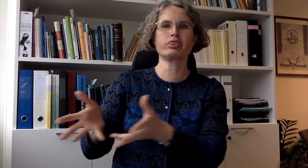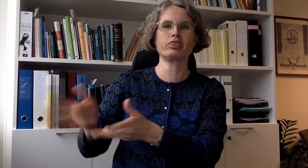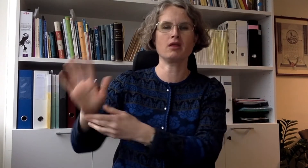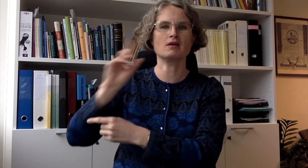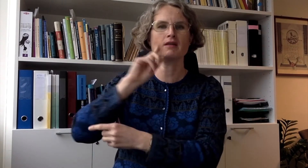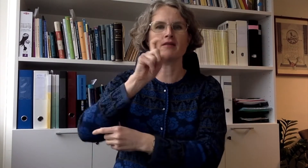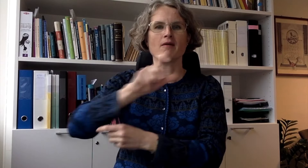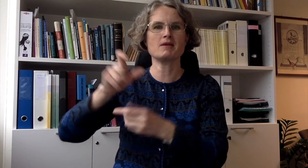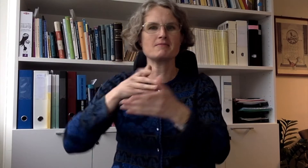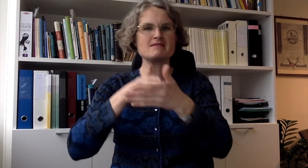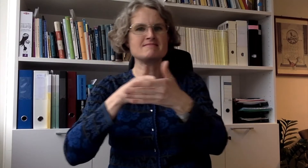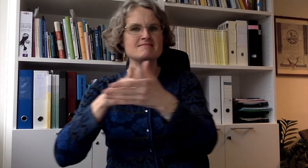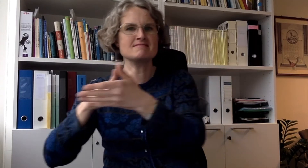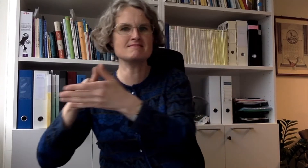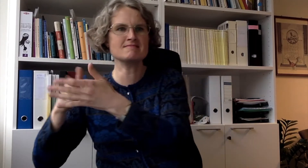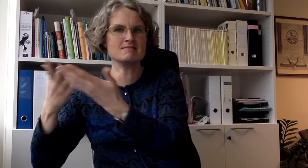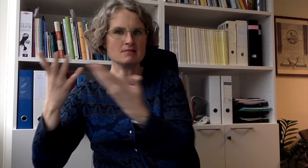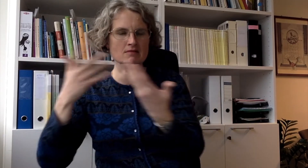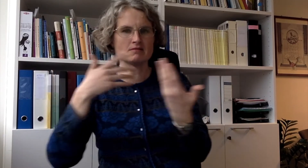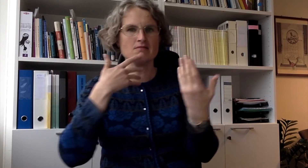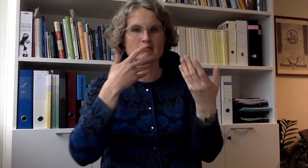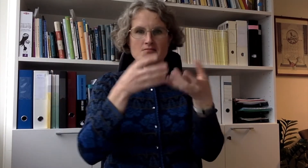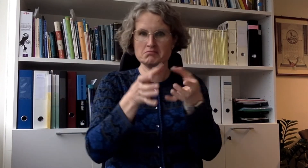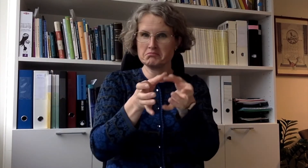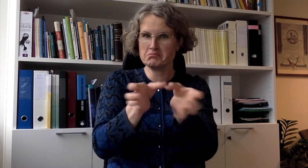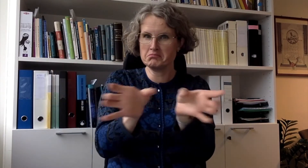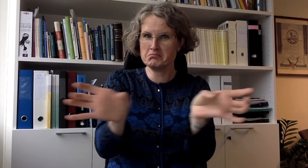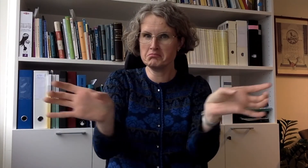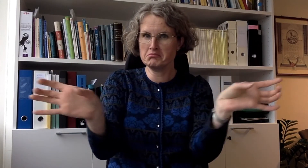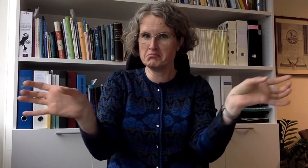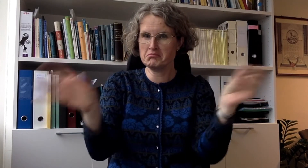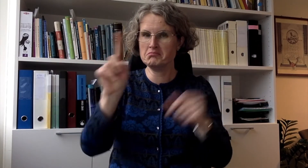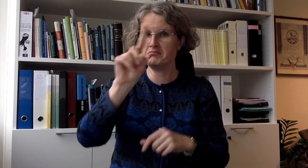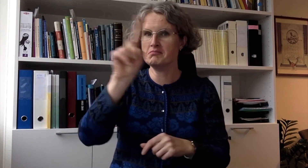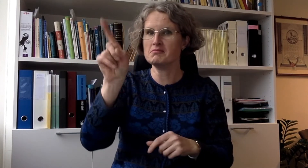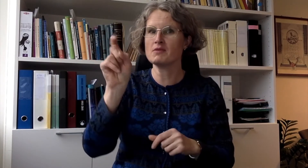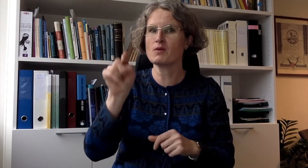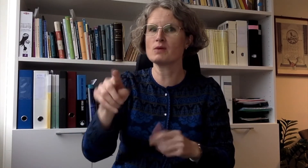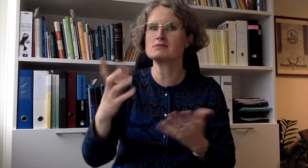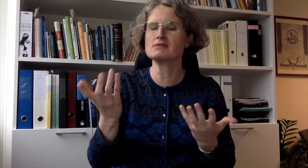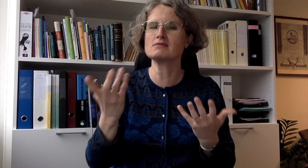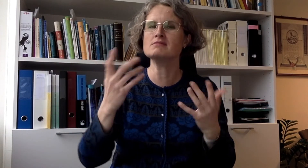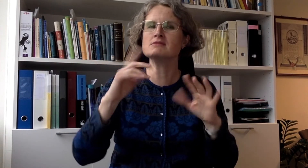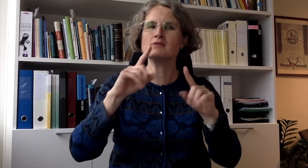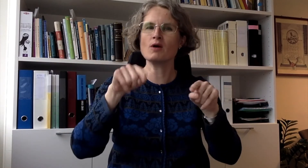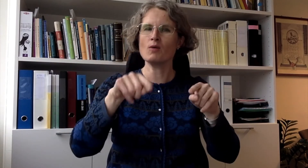It leaves the second group behind to face barriers. This split brings the question of